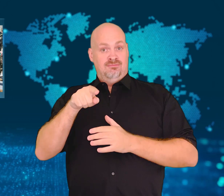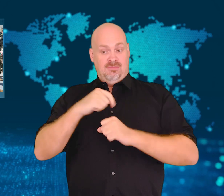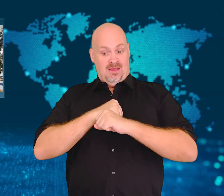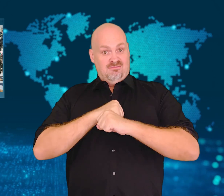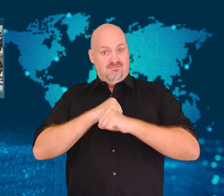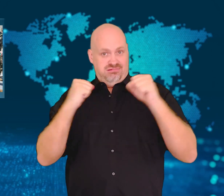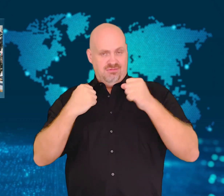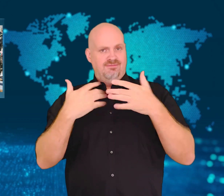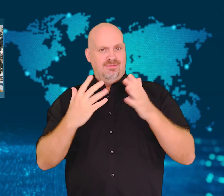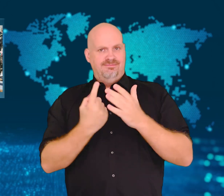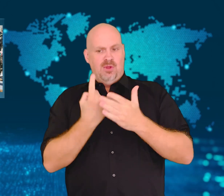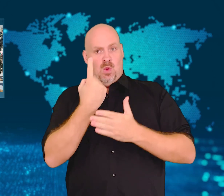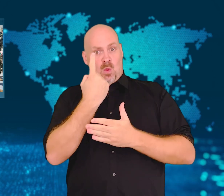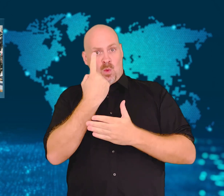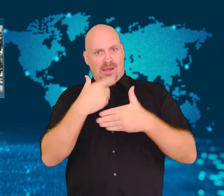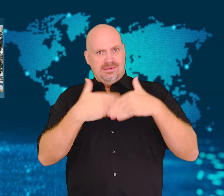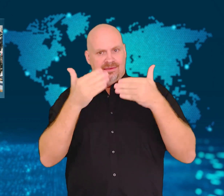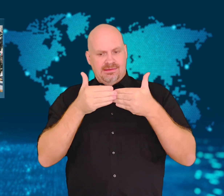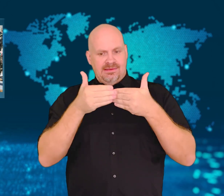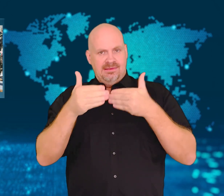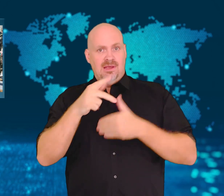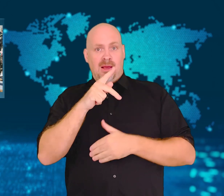with a picture of the damaged bridge.